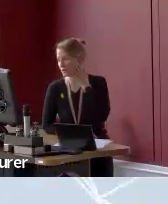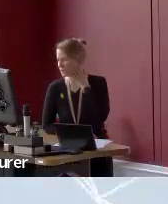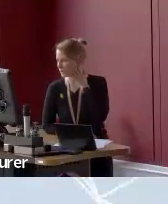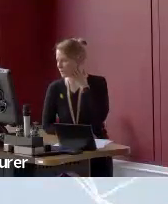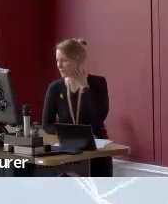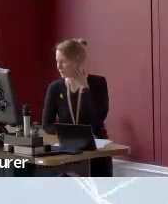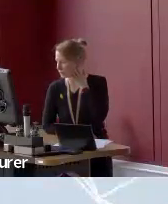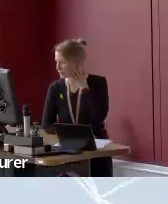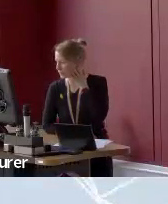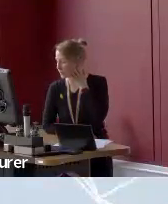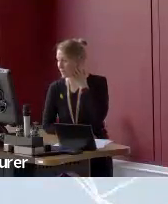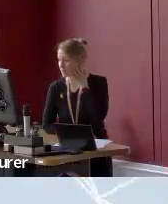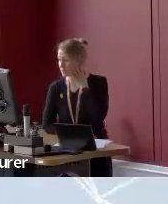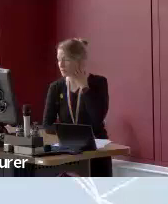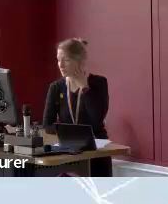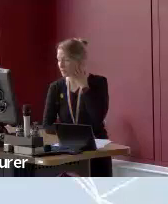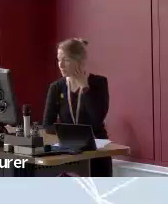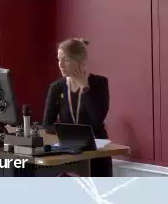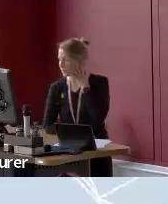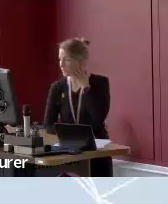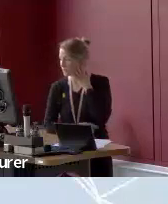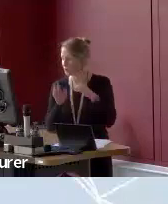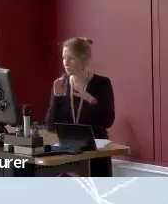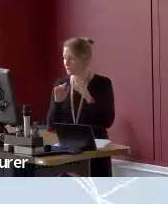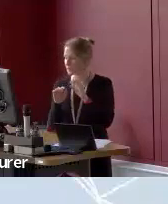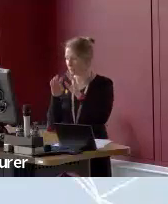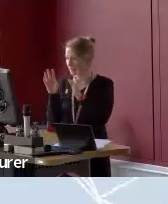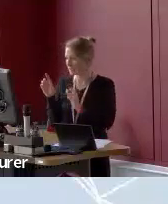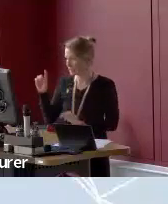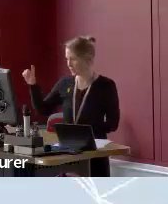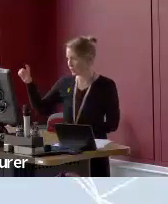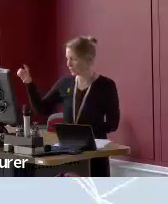I'm sorry about that. I wasn't aware, but absolutely, I can share links and the QR